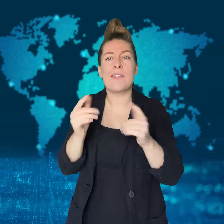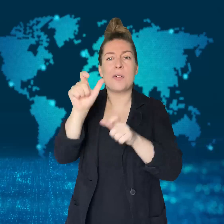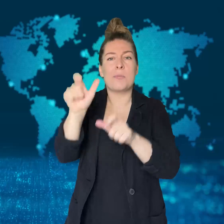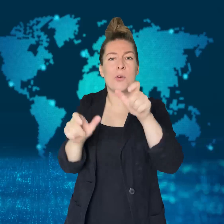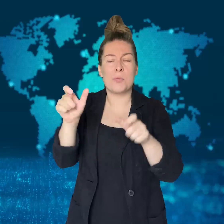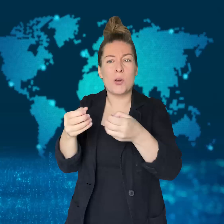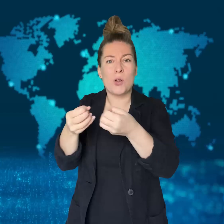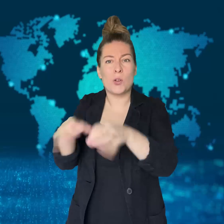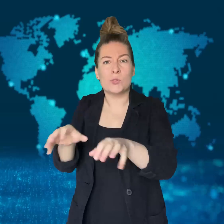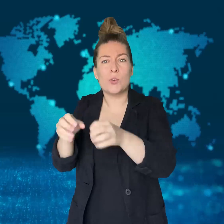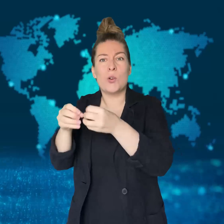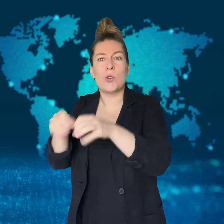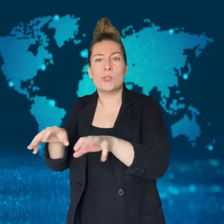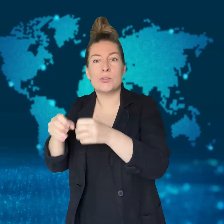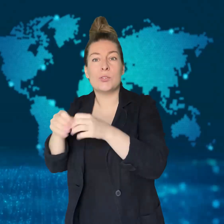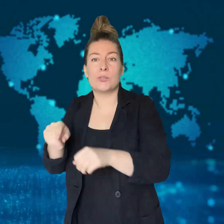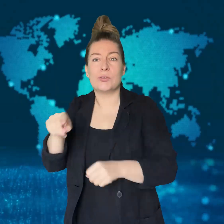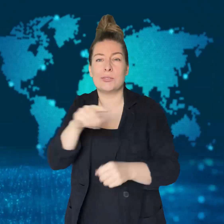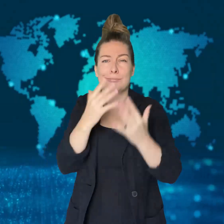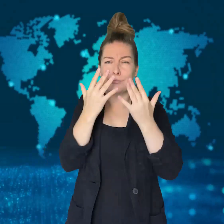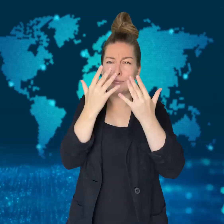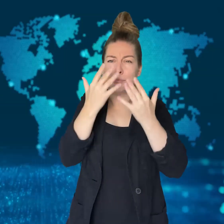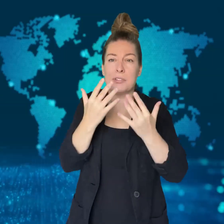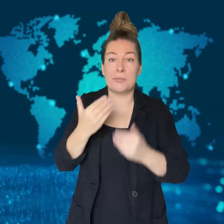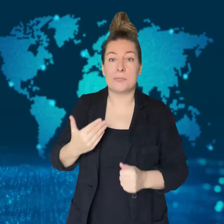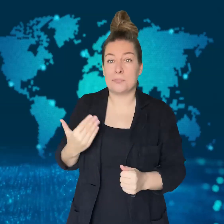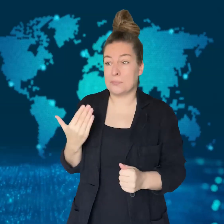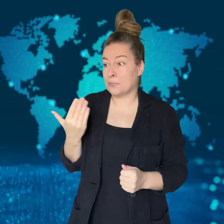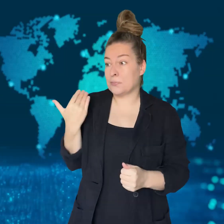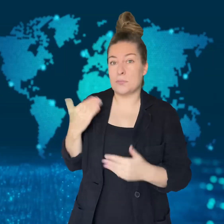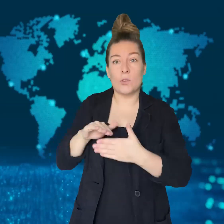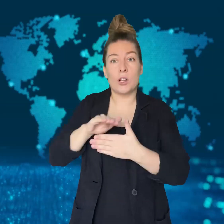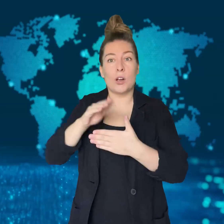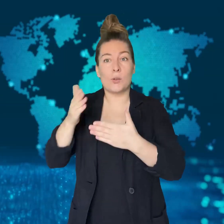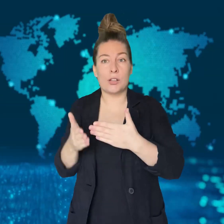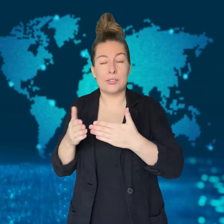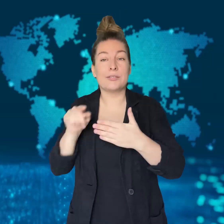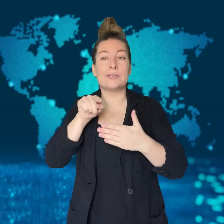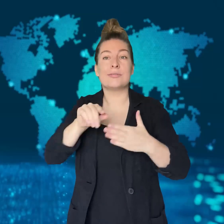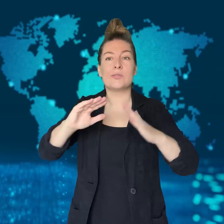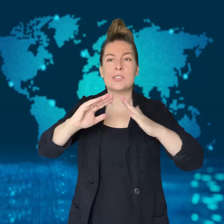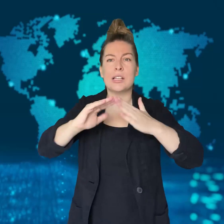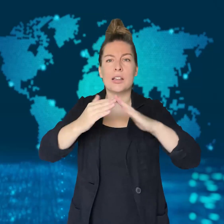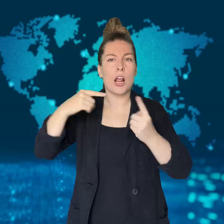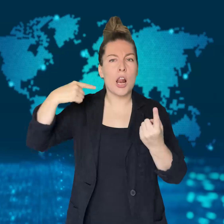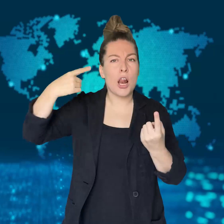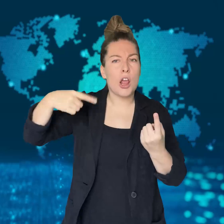The demonstrations are against the war in Gaza and in opposition to